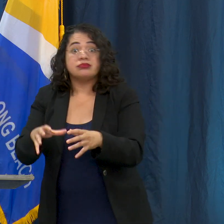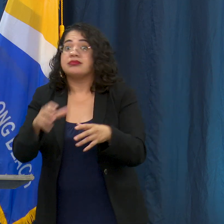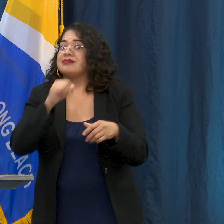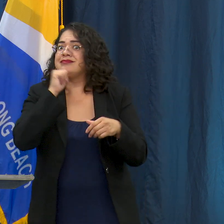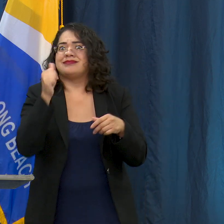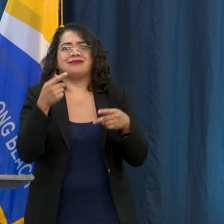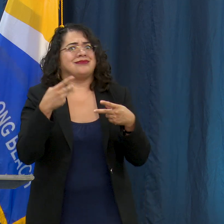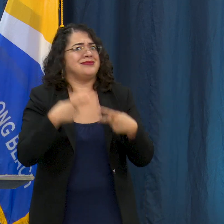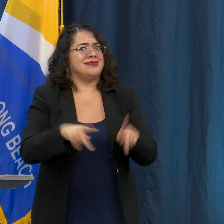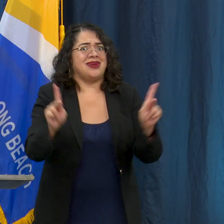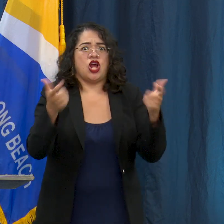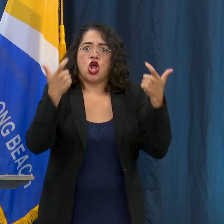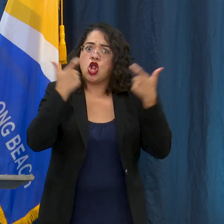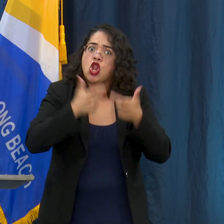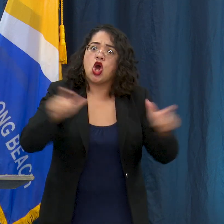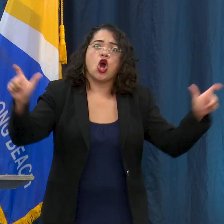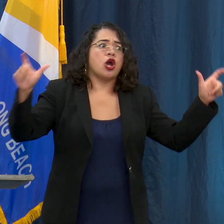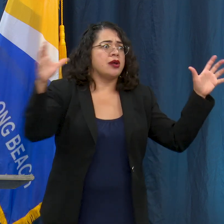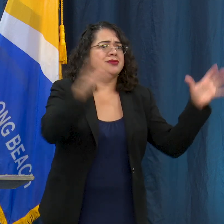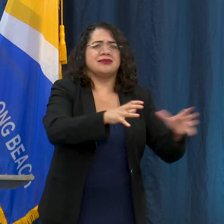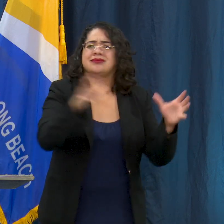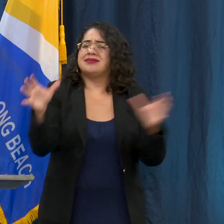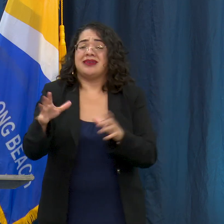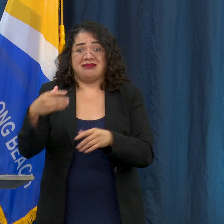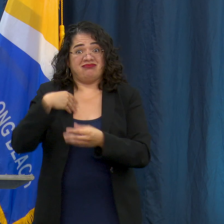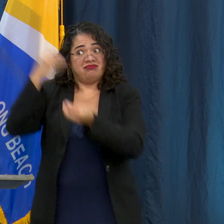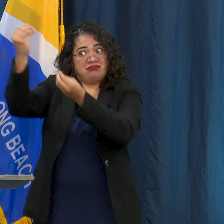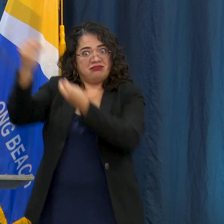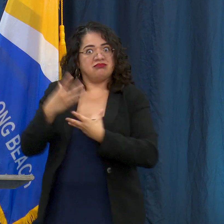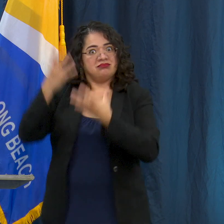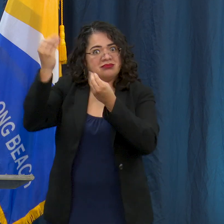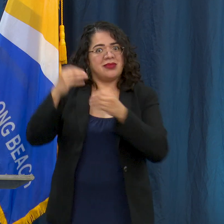notifications of house parties and gatherings across the city which right